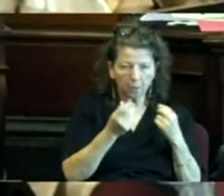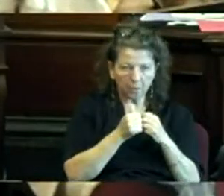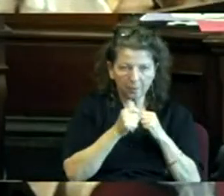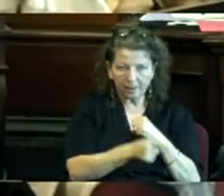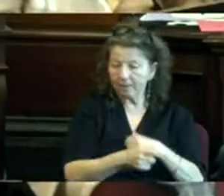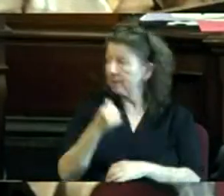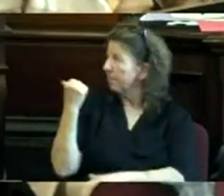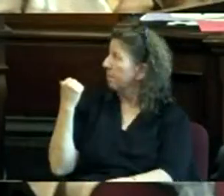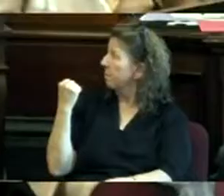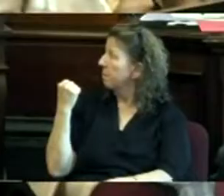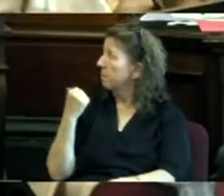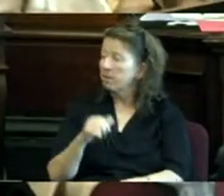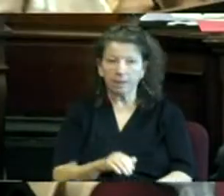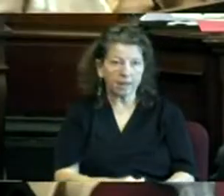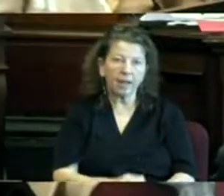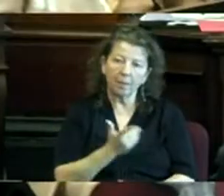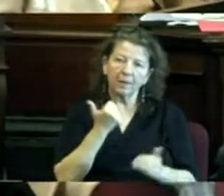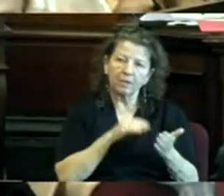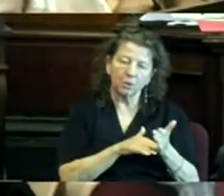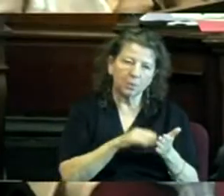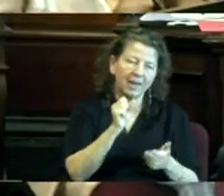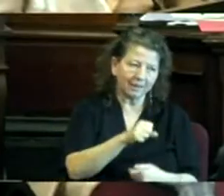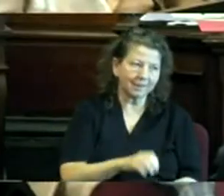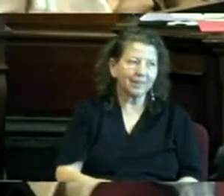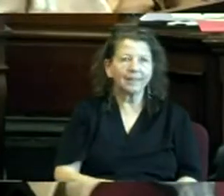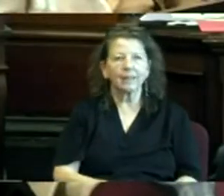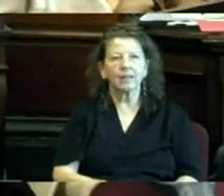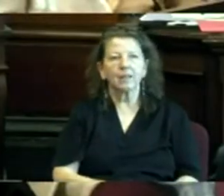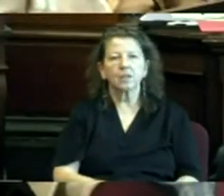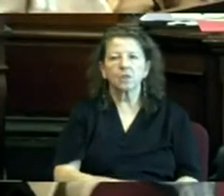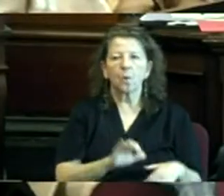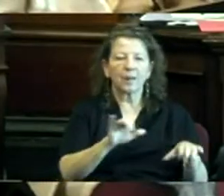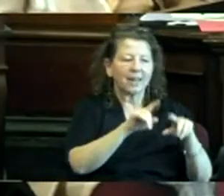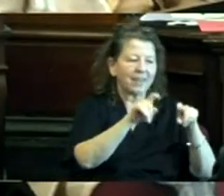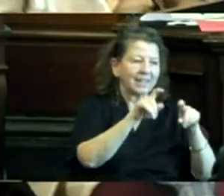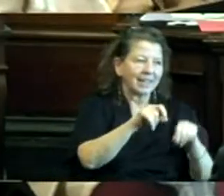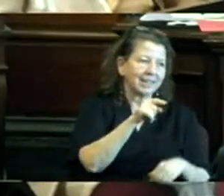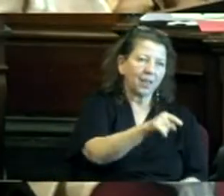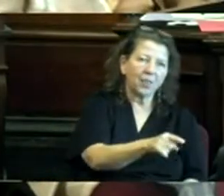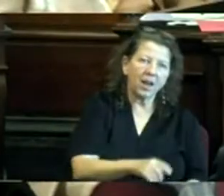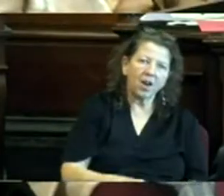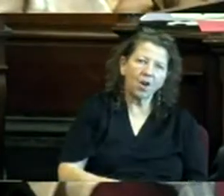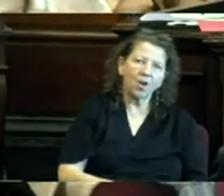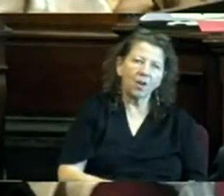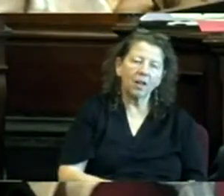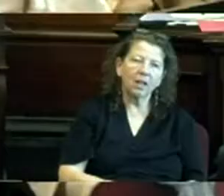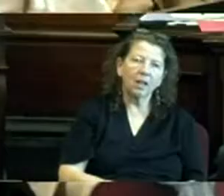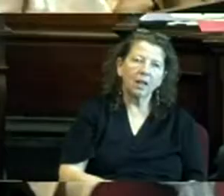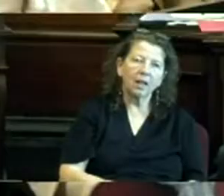it's time to come to grips with this. You know, we got to decide what we're going to do here.